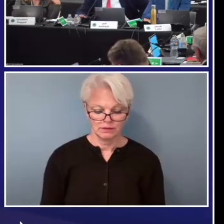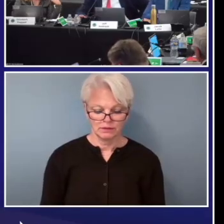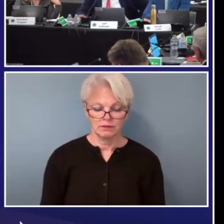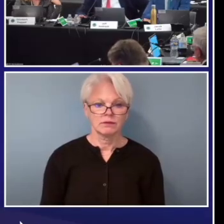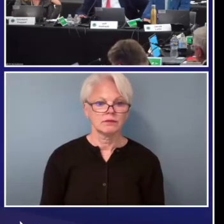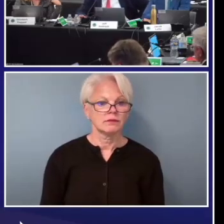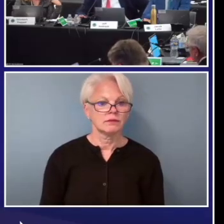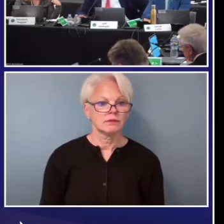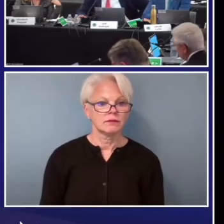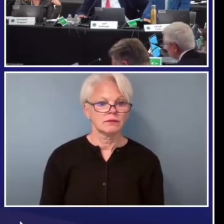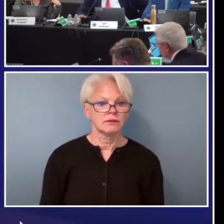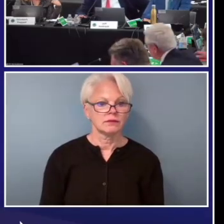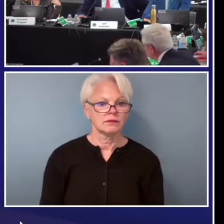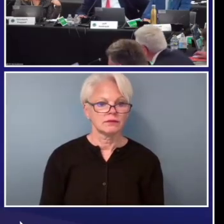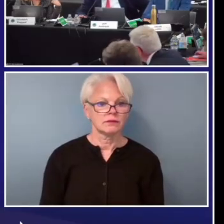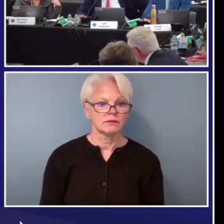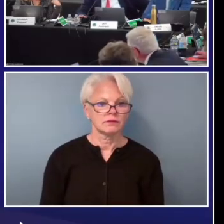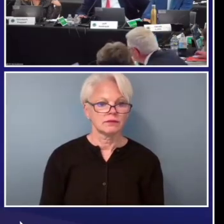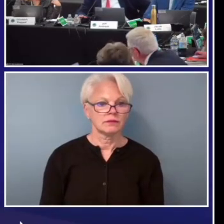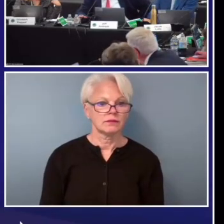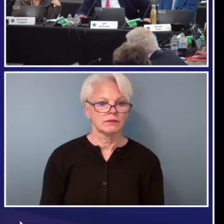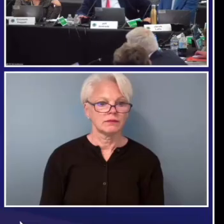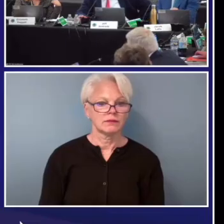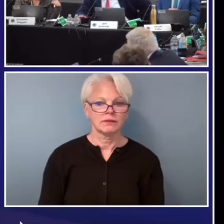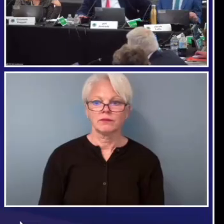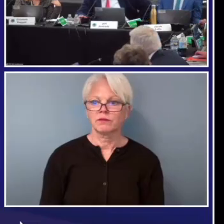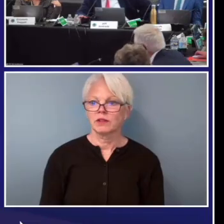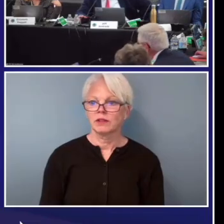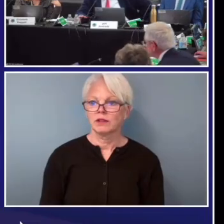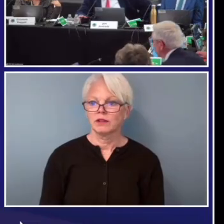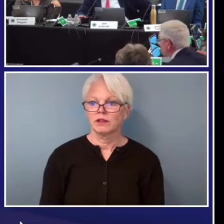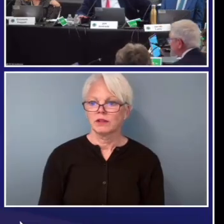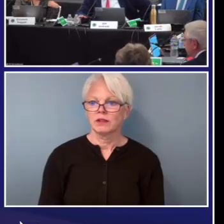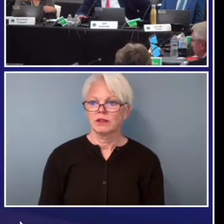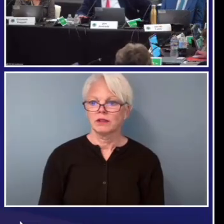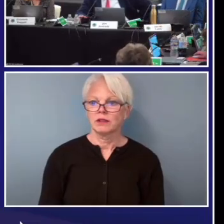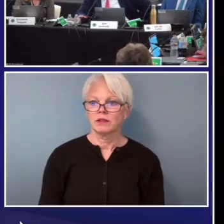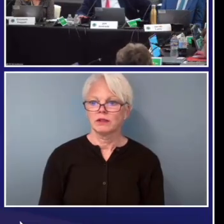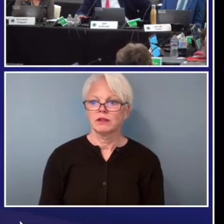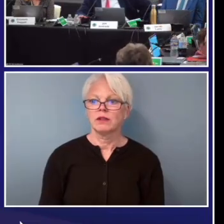All right. Does that is that all of the uh, comments on uh, 60214?